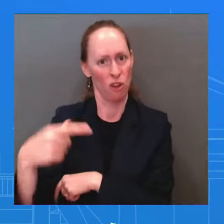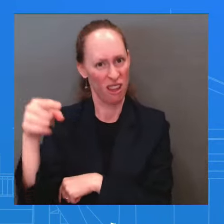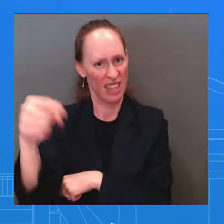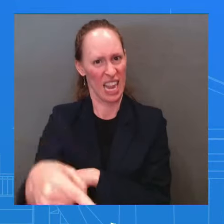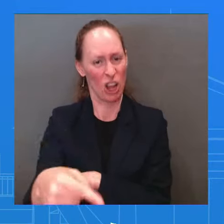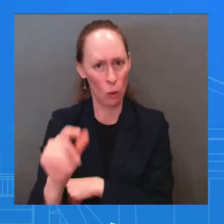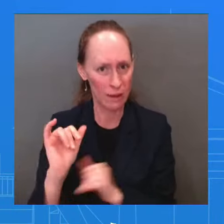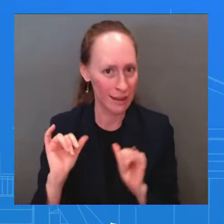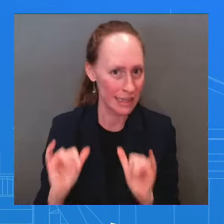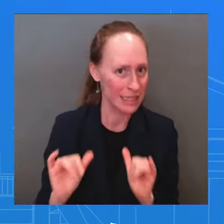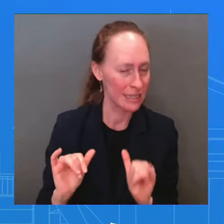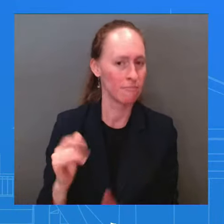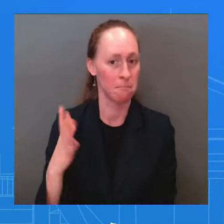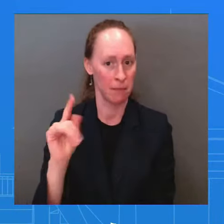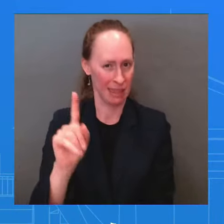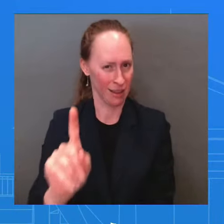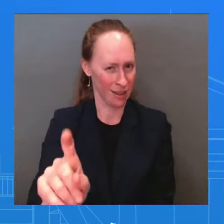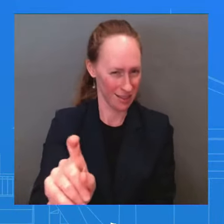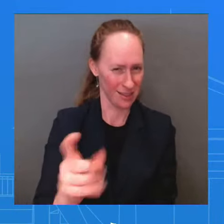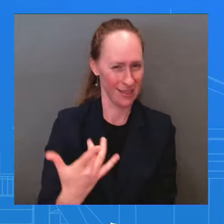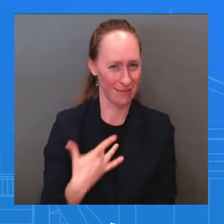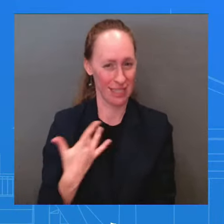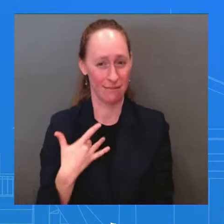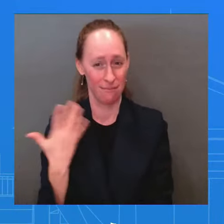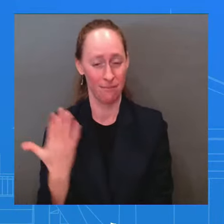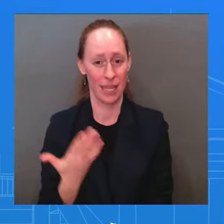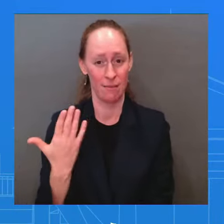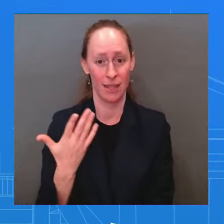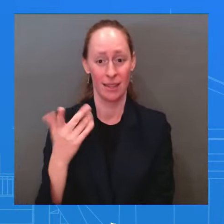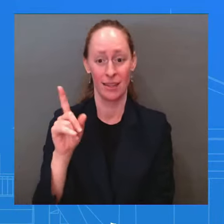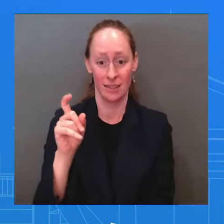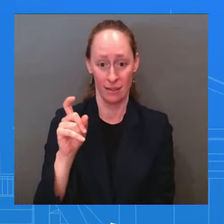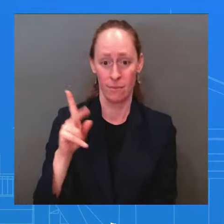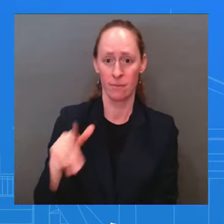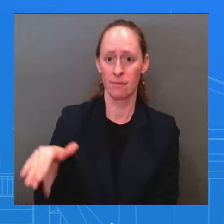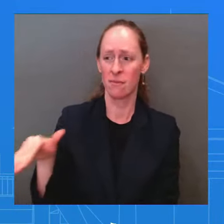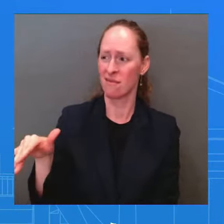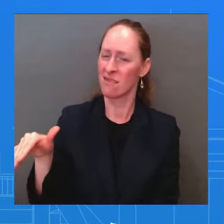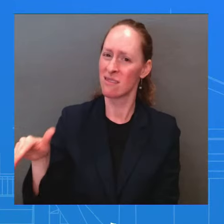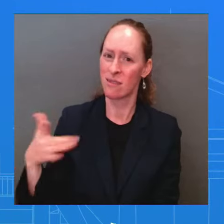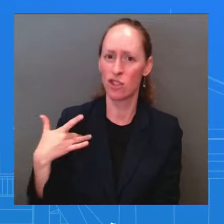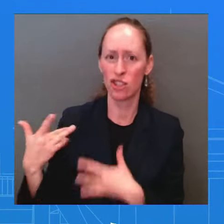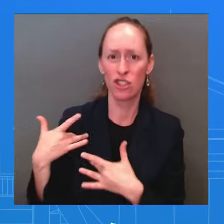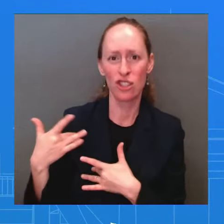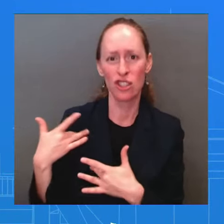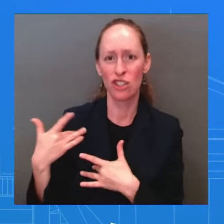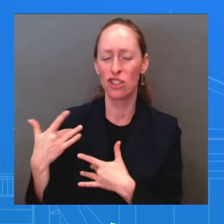on the President when he is trying to send a message that really has different audiences here.